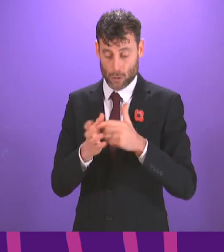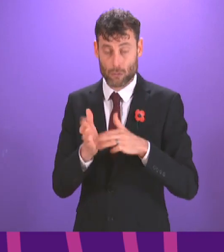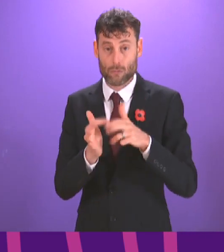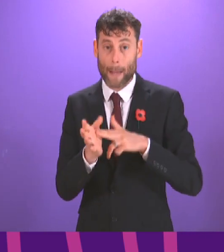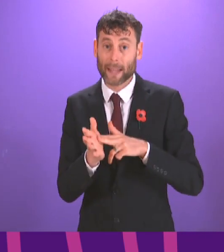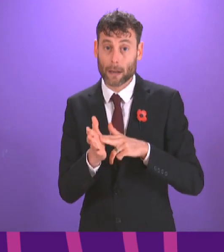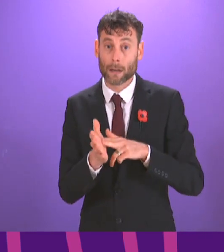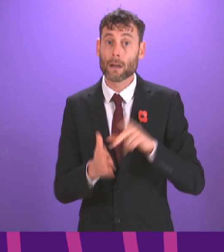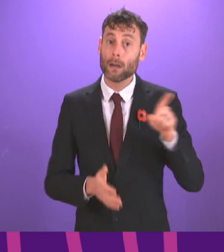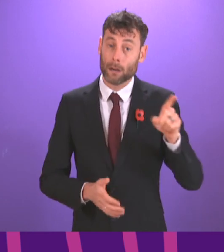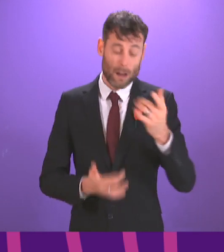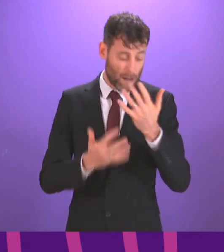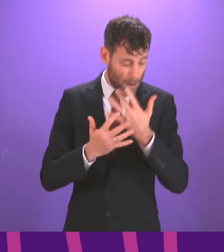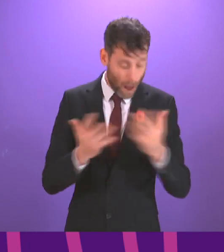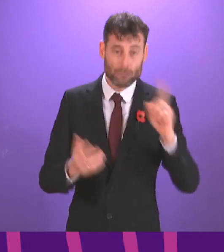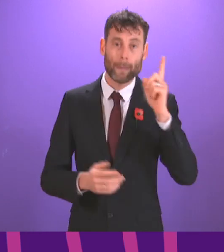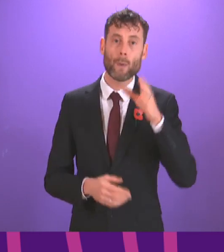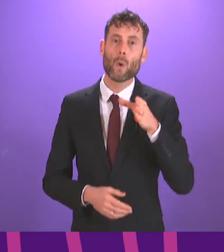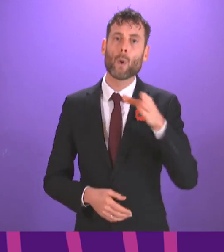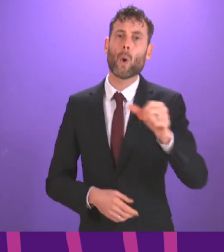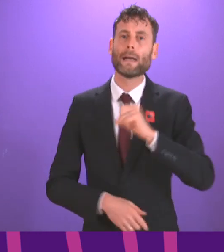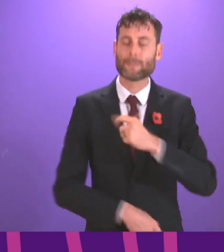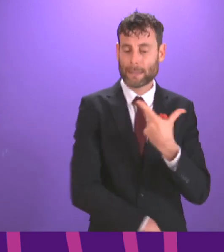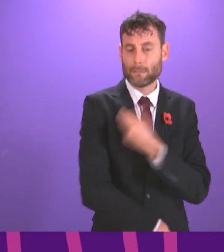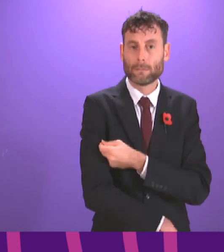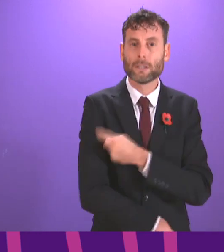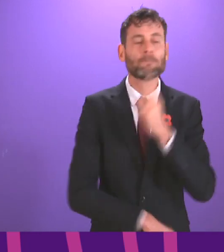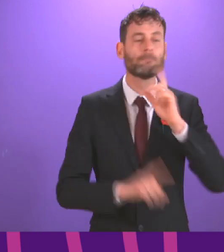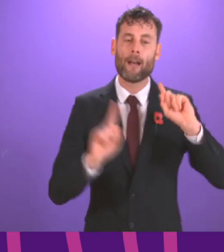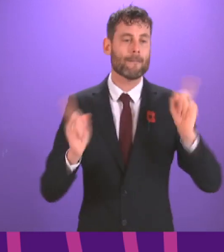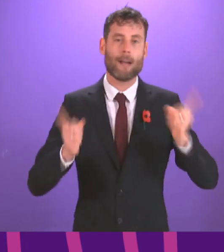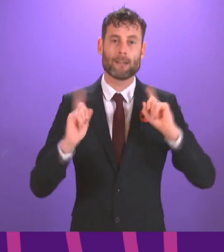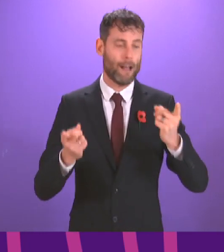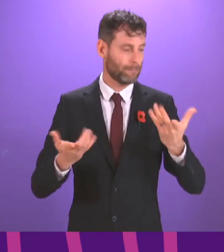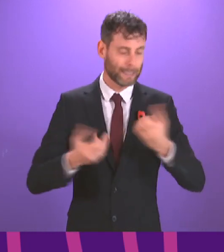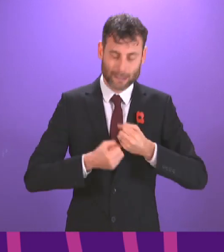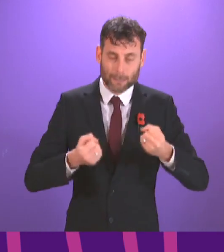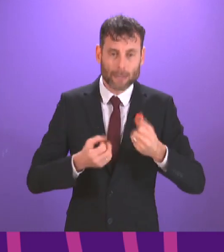away for flu jabs this month due to major logistical and capacity issues, while NHS